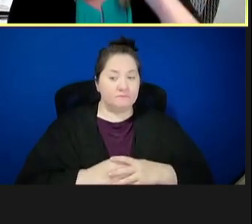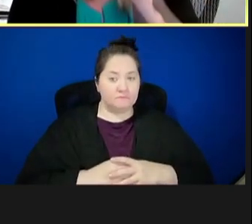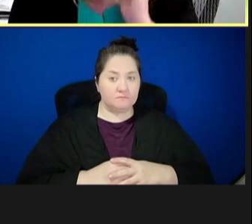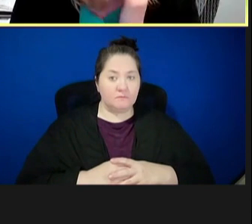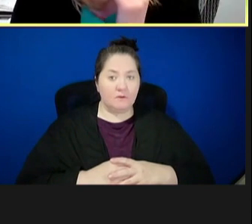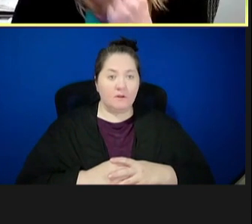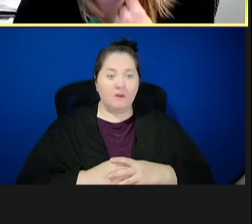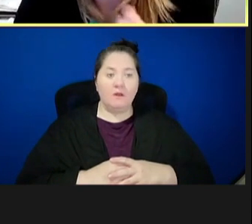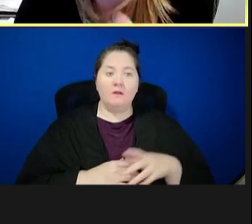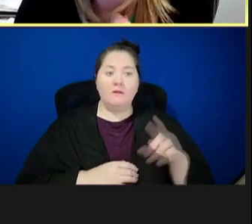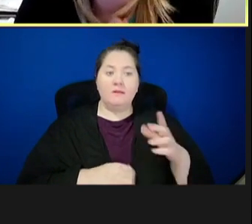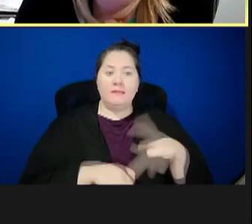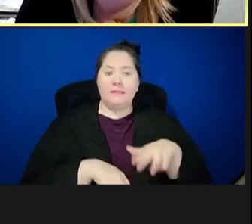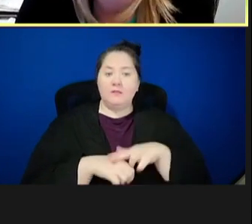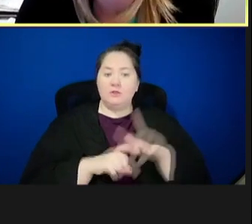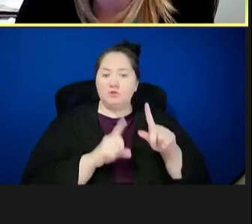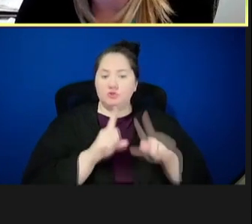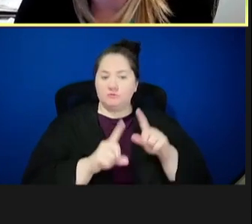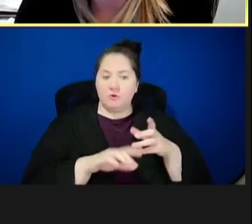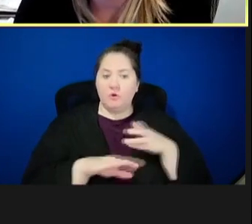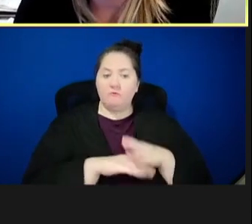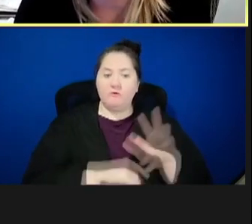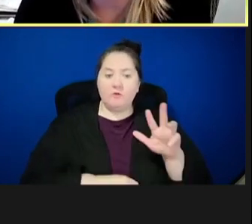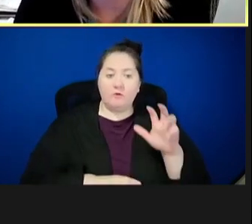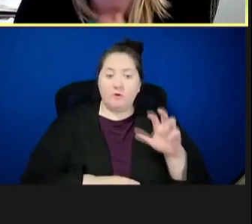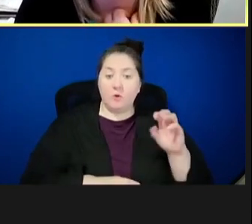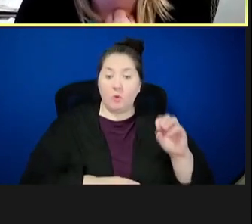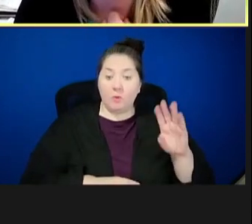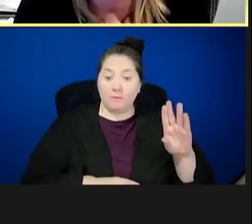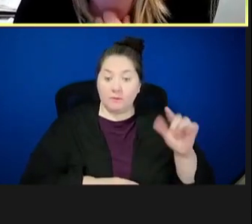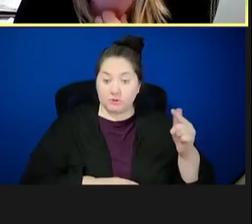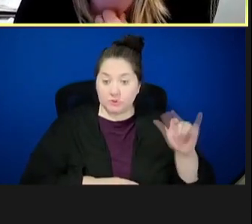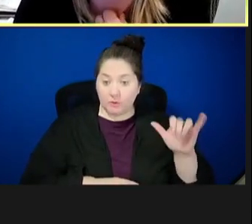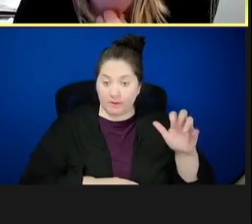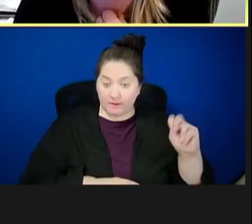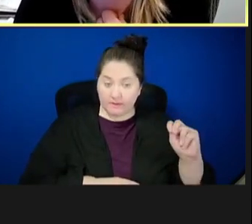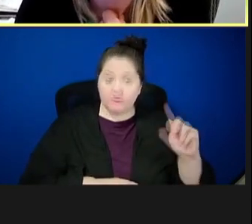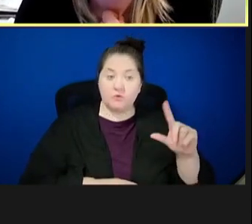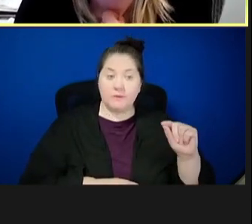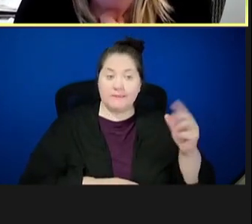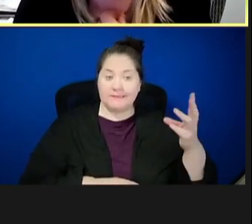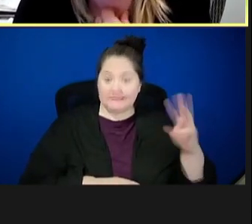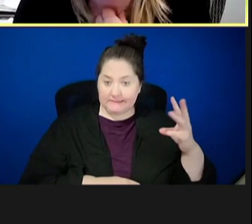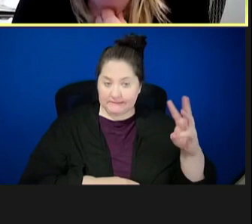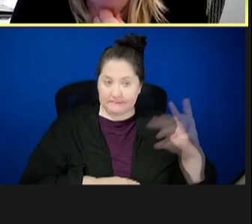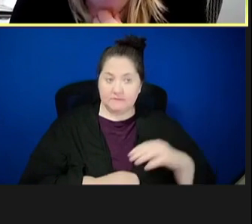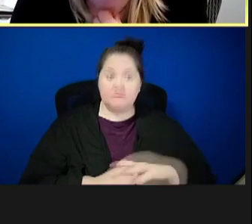This is from a national survey of more than 300 OBGYNs in 2016 that found that 97 percent